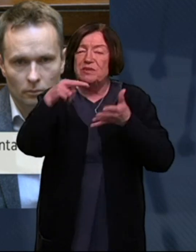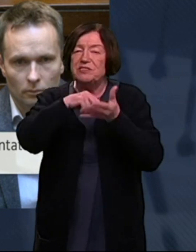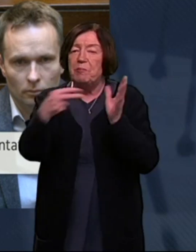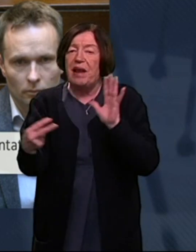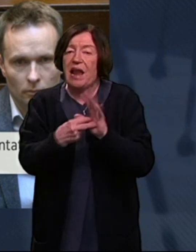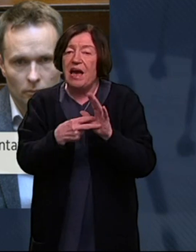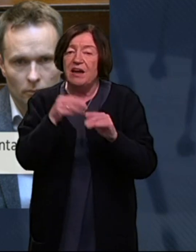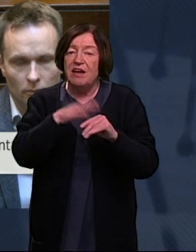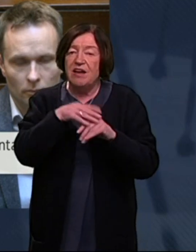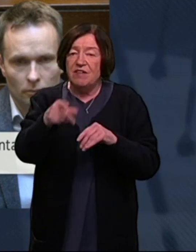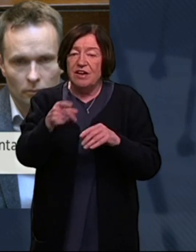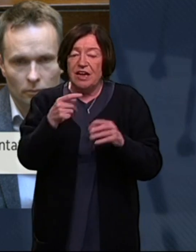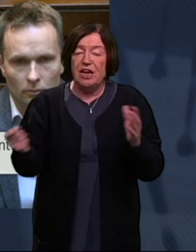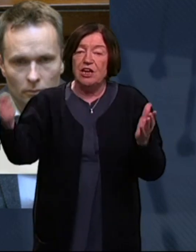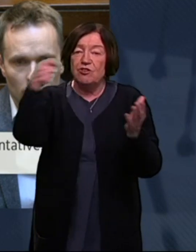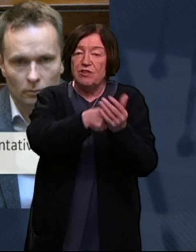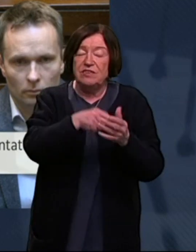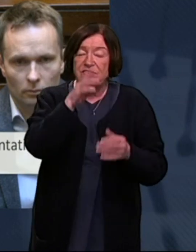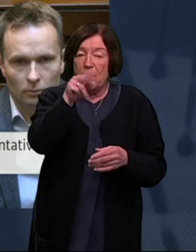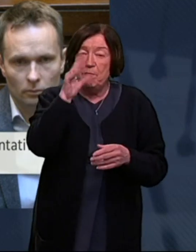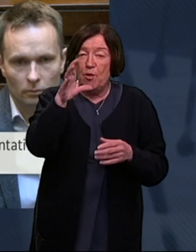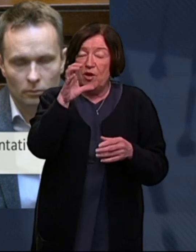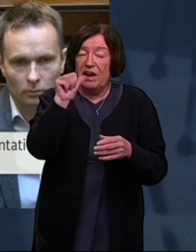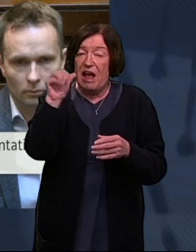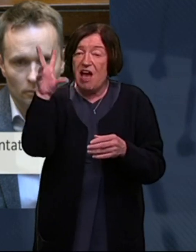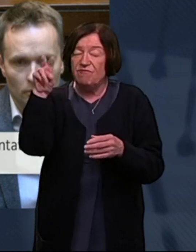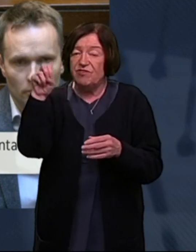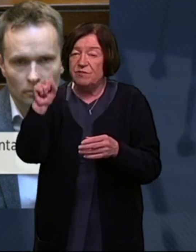for the obvious increase in bull calves?